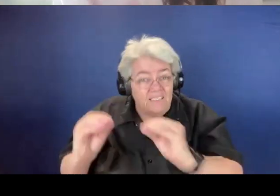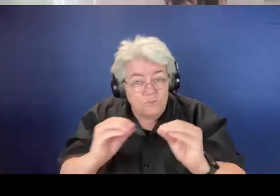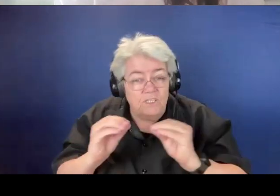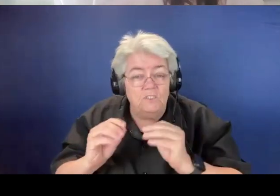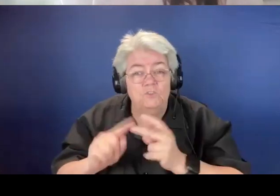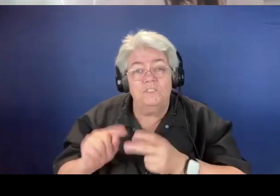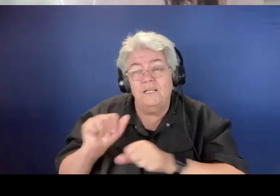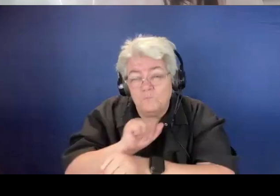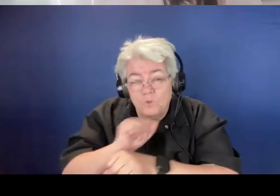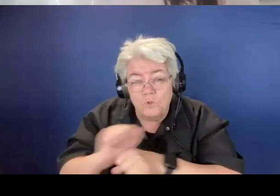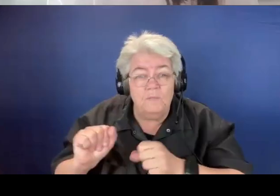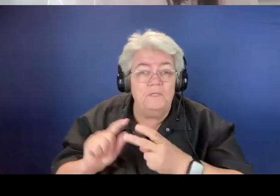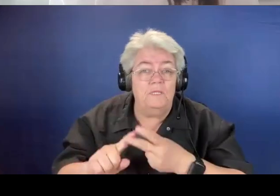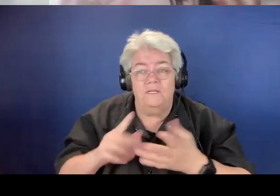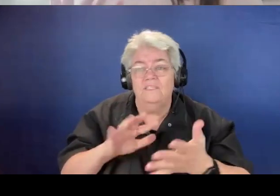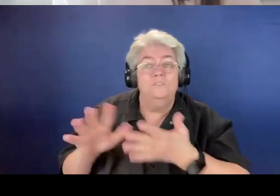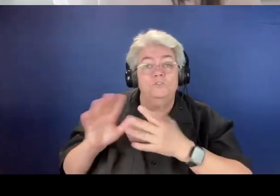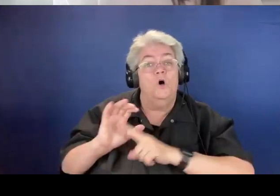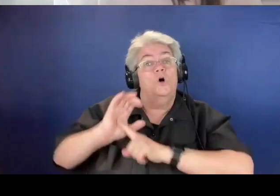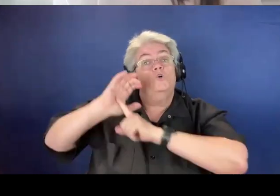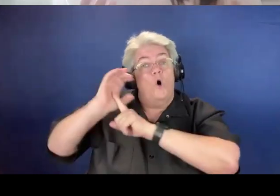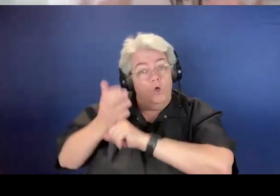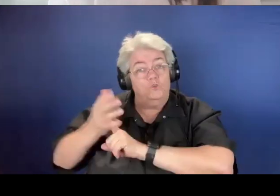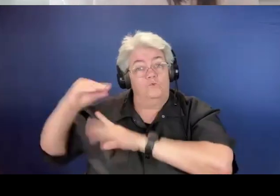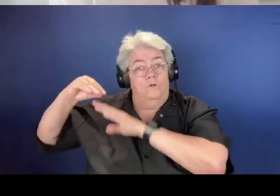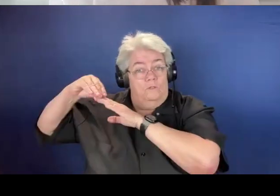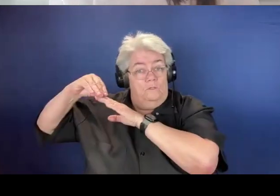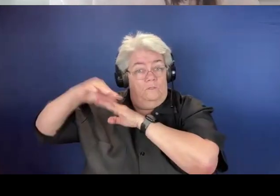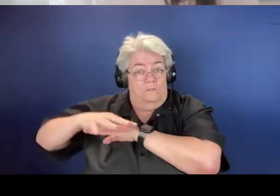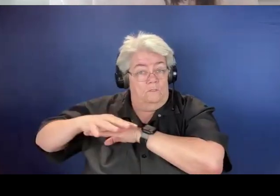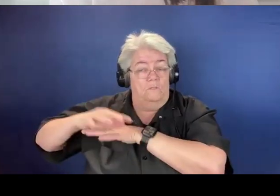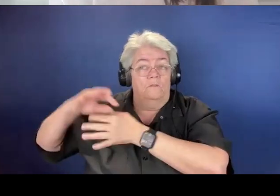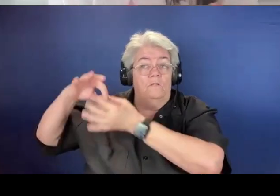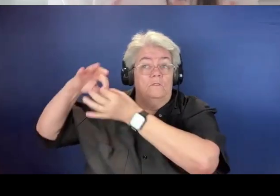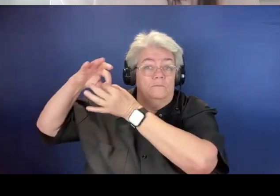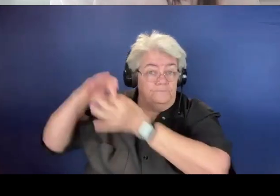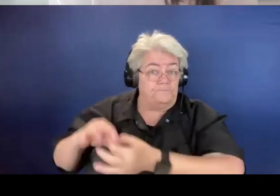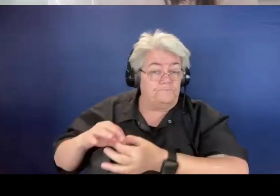So, cultural dimensions provide a structured way for us as clinicians to